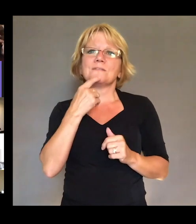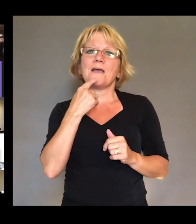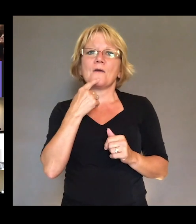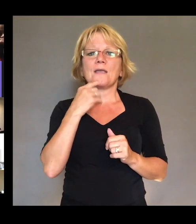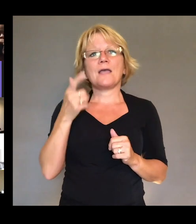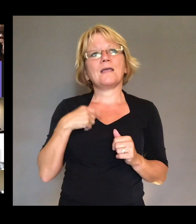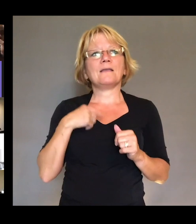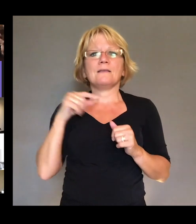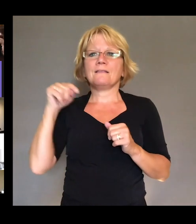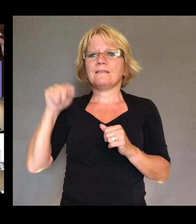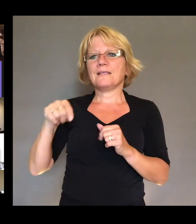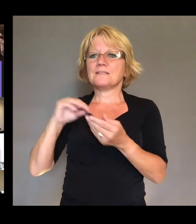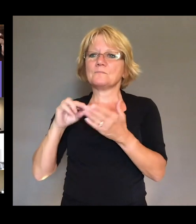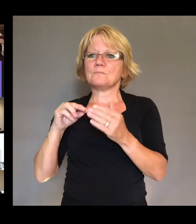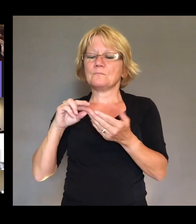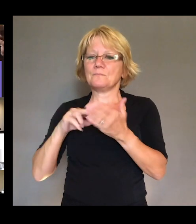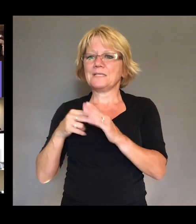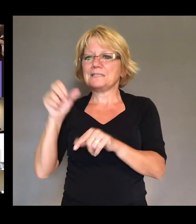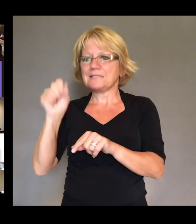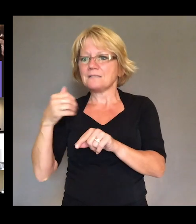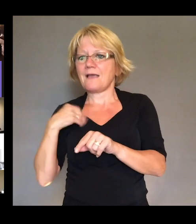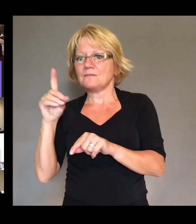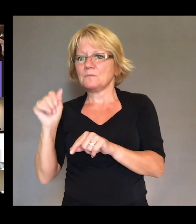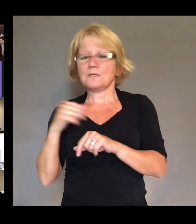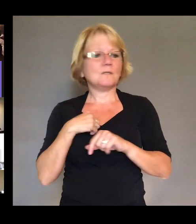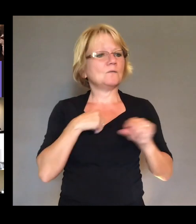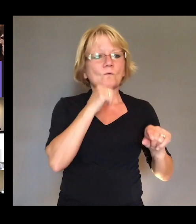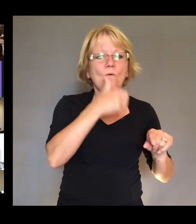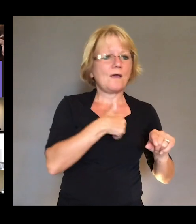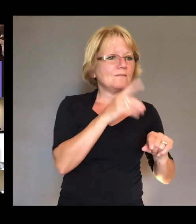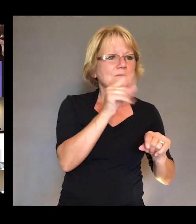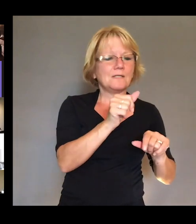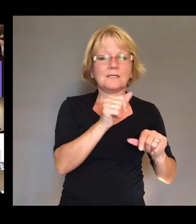They wanna be like, okay, this is the cutoff number, and this means he has a disability. We can't do that.